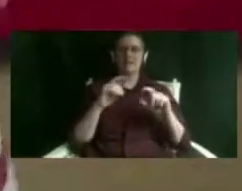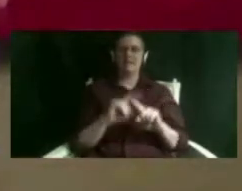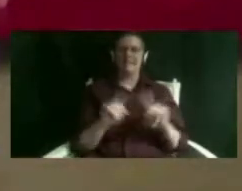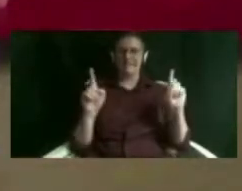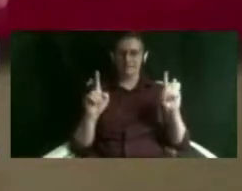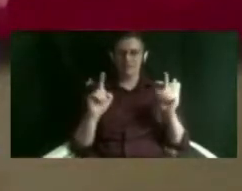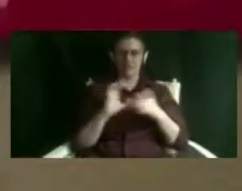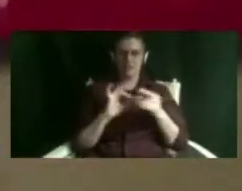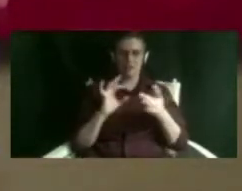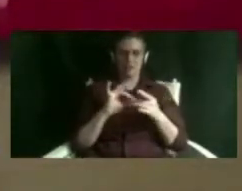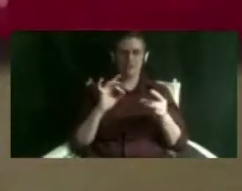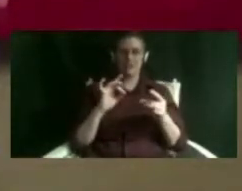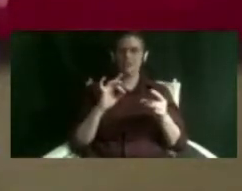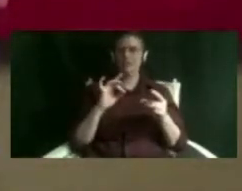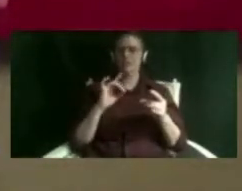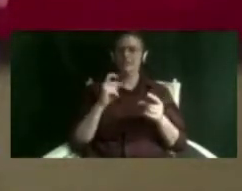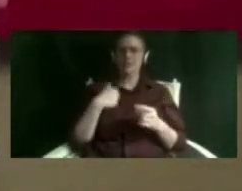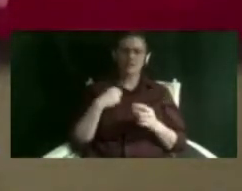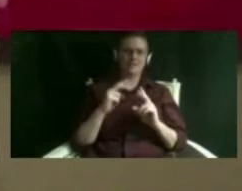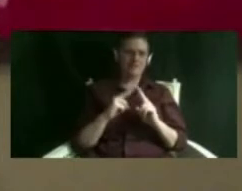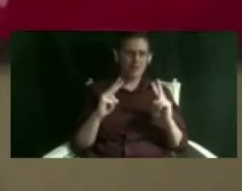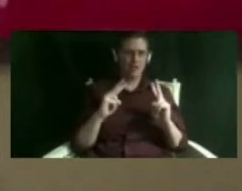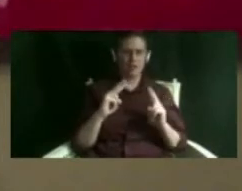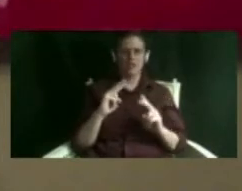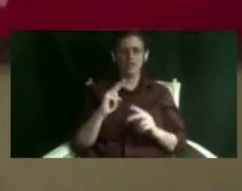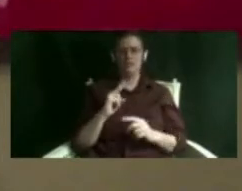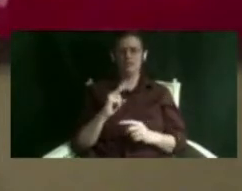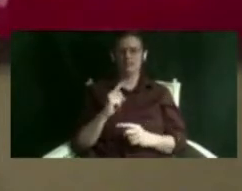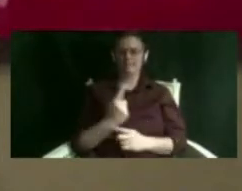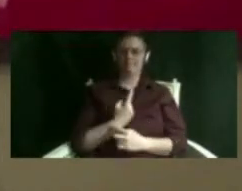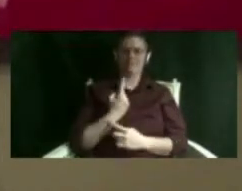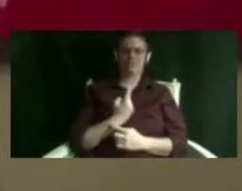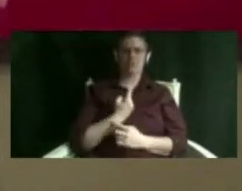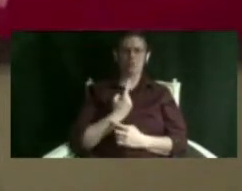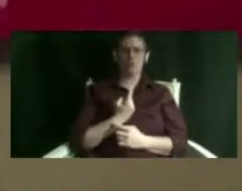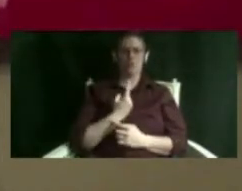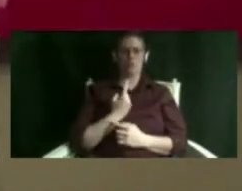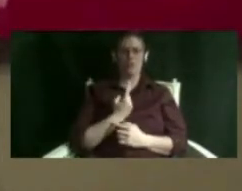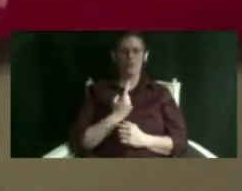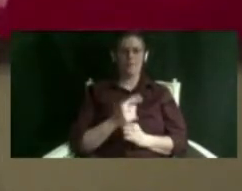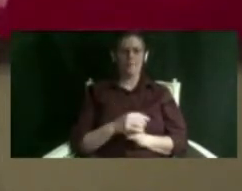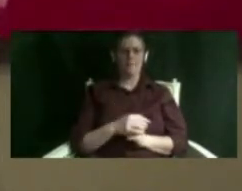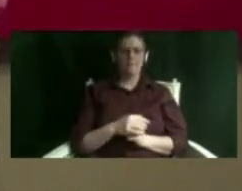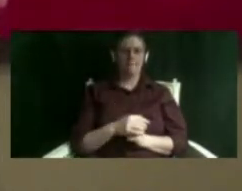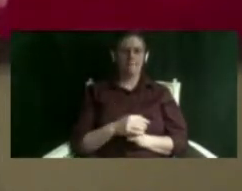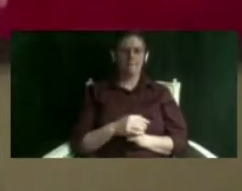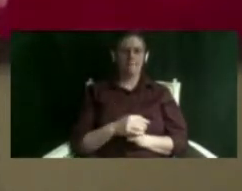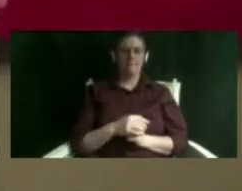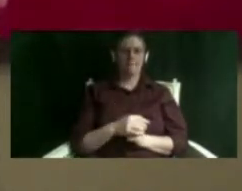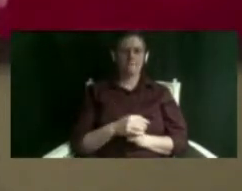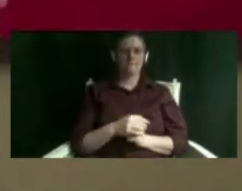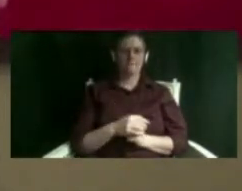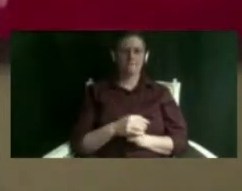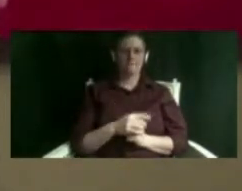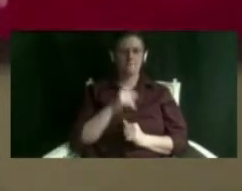my on my coming out journey and i very much did it on my own uh because i lived in such a small town